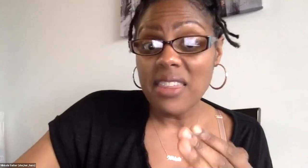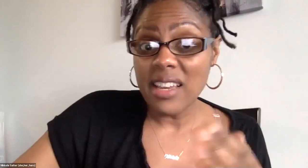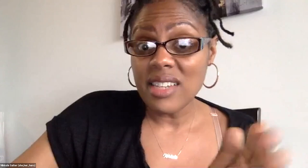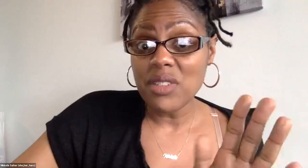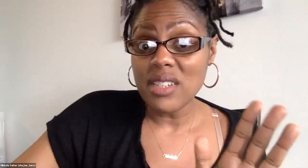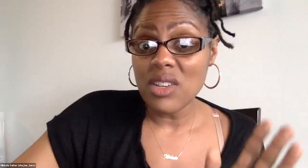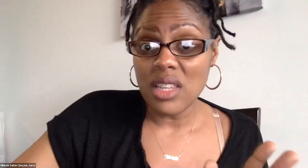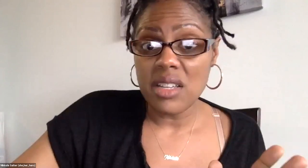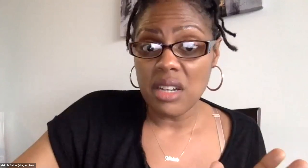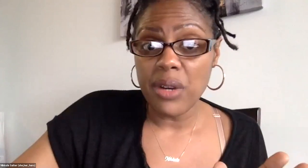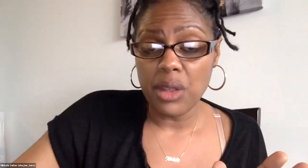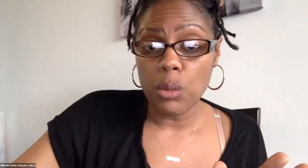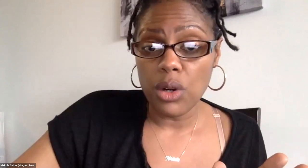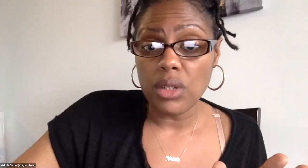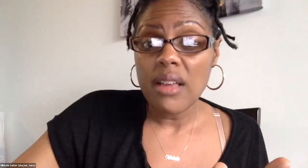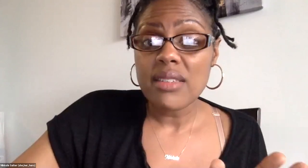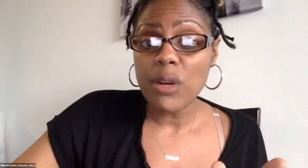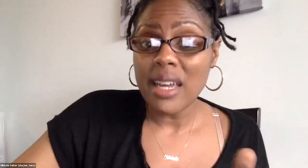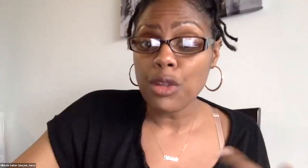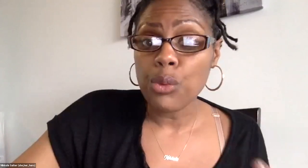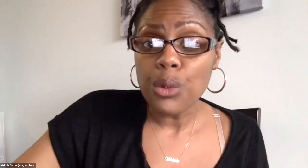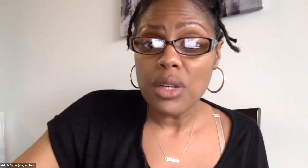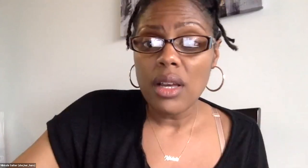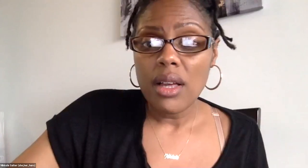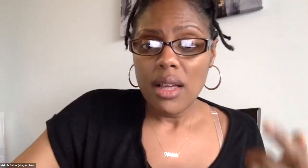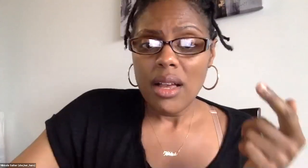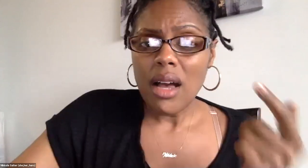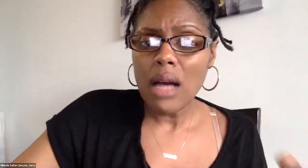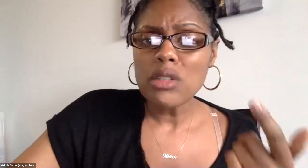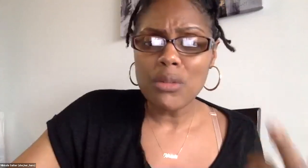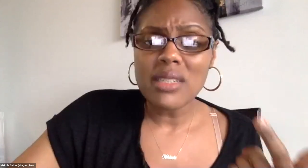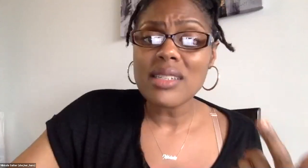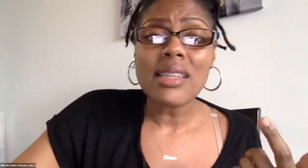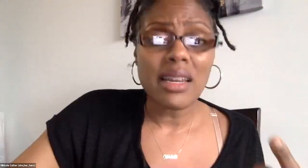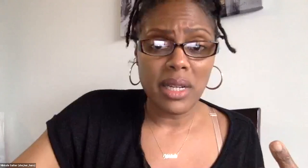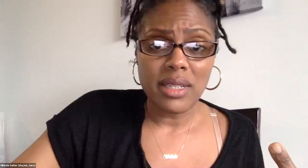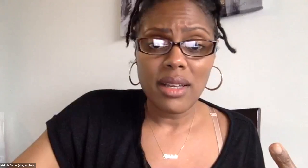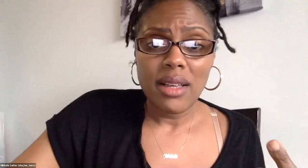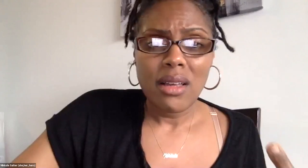I think it's safe to say, there's a lotta suffering in our world, suffering that at the root comes from this dis-alignment